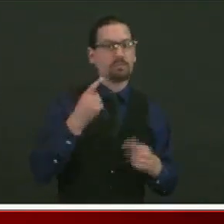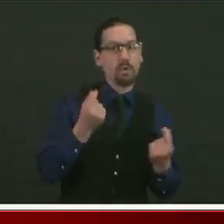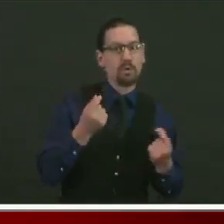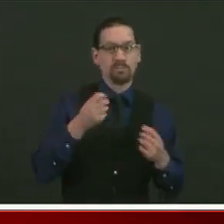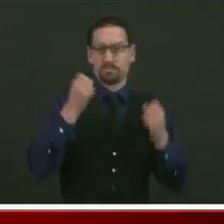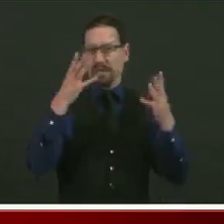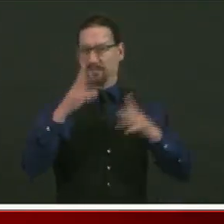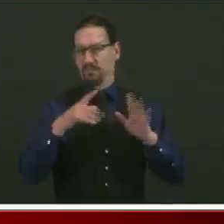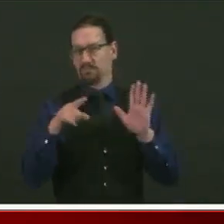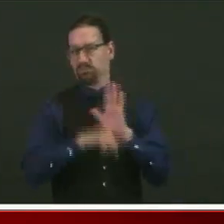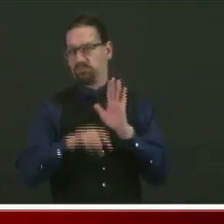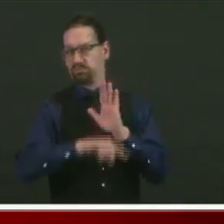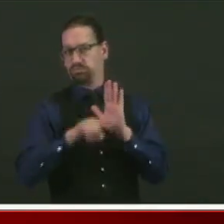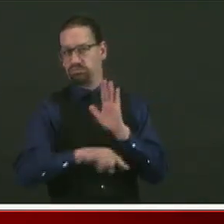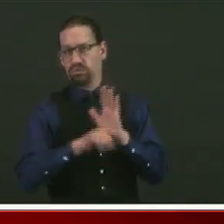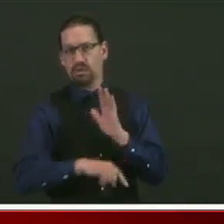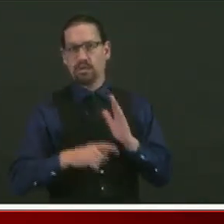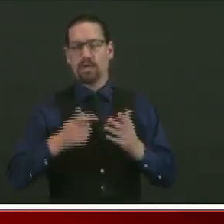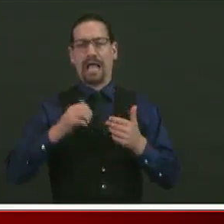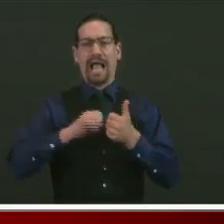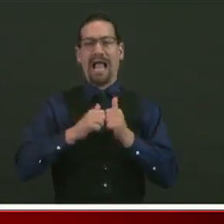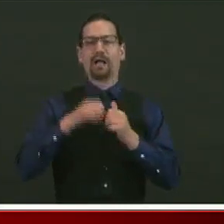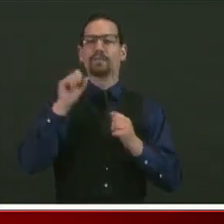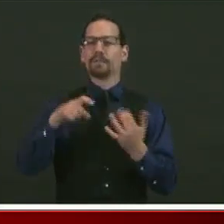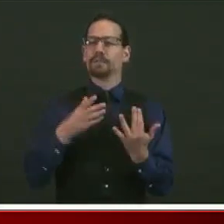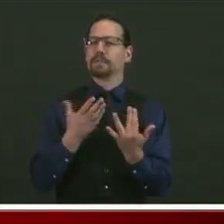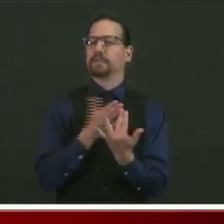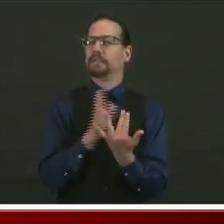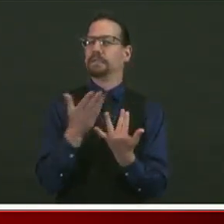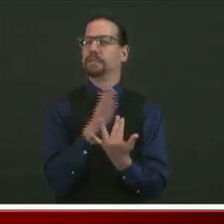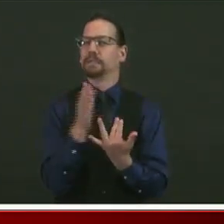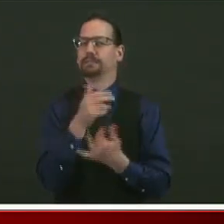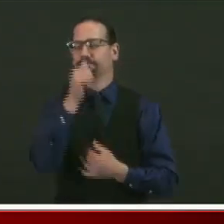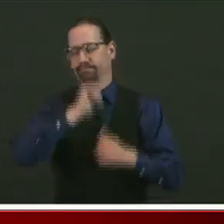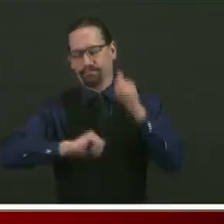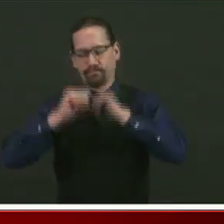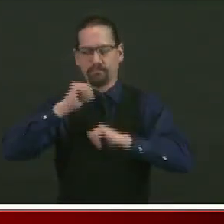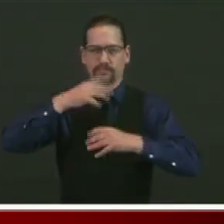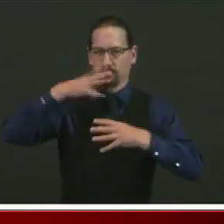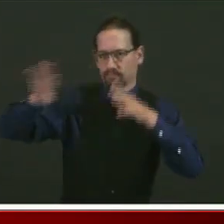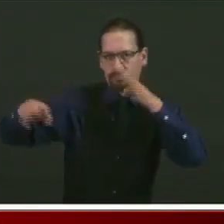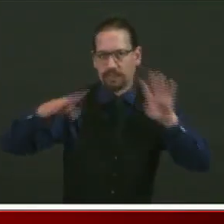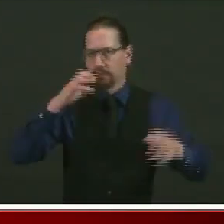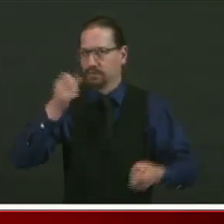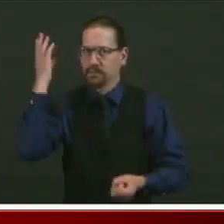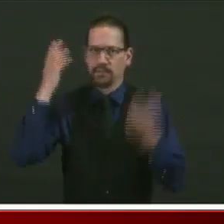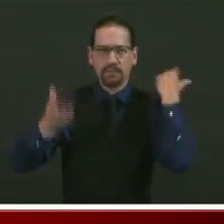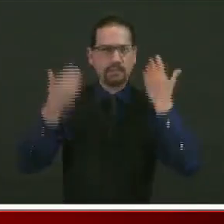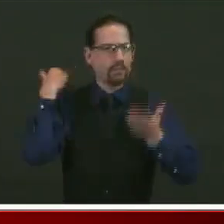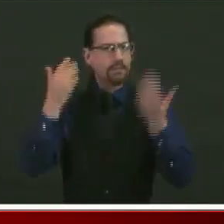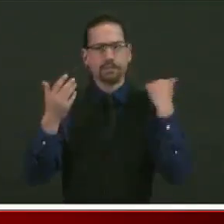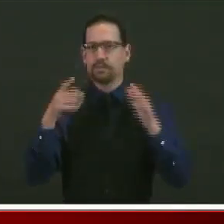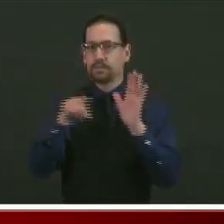LINING. WHEN THERE IS NOT ONE, WE TRY TO FIND A WAY TO PROCESS OUR EMOTIONS AND GO THROUGH THE DAY. RESILIENCE IS AN IMPORTANT